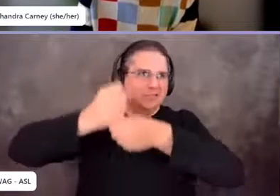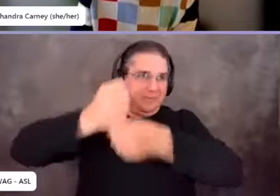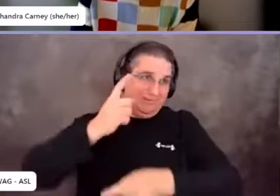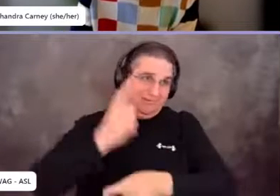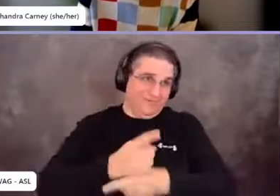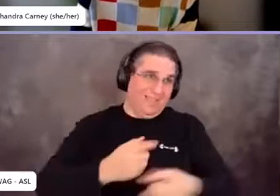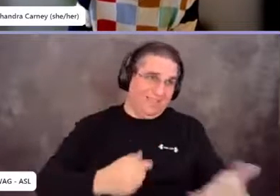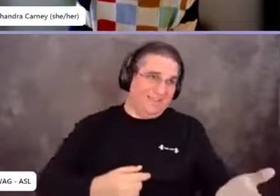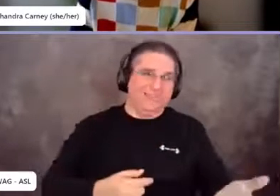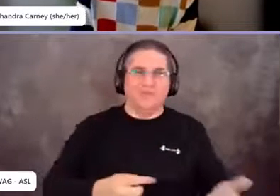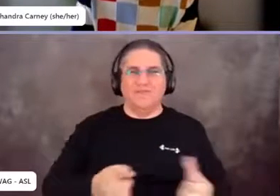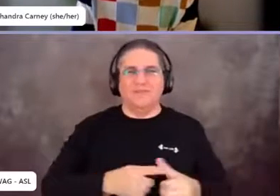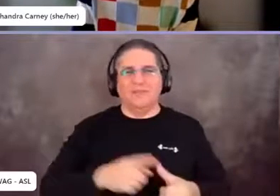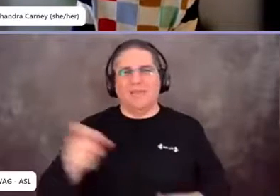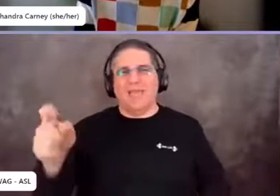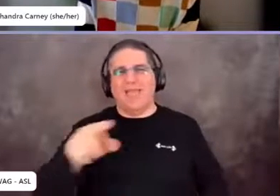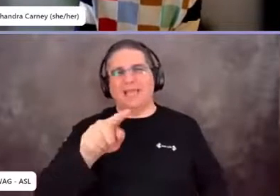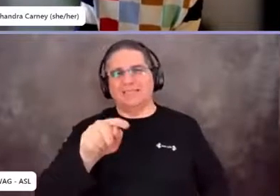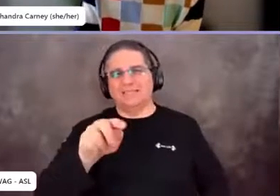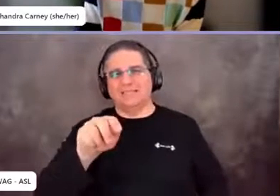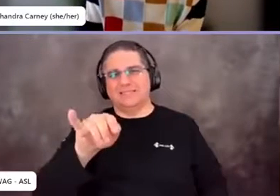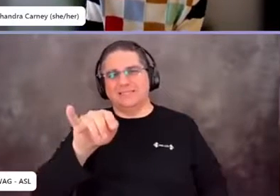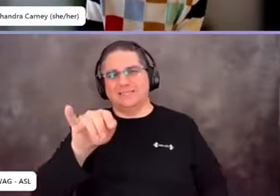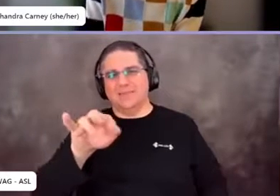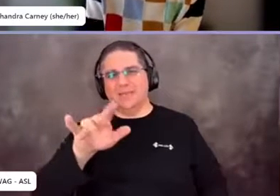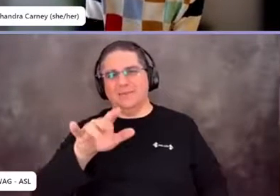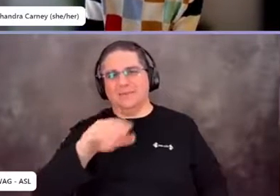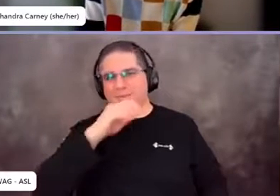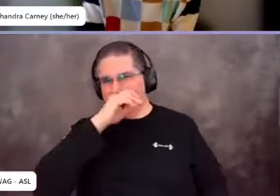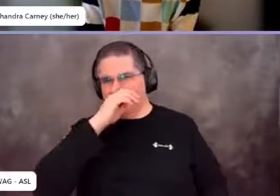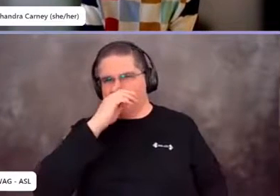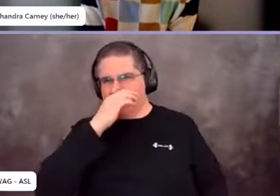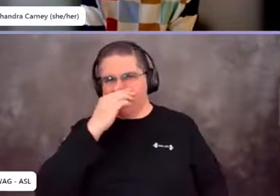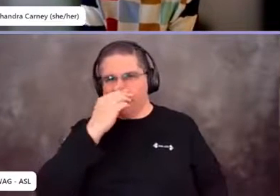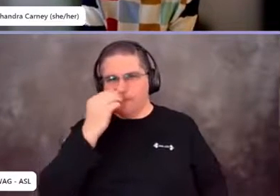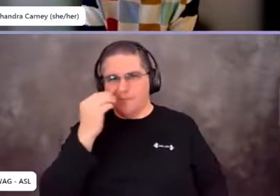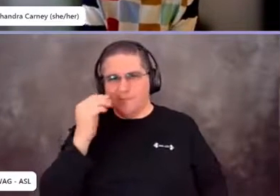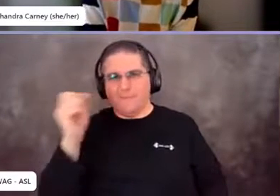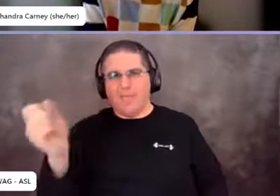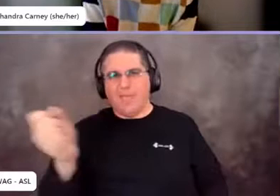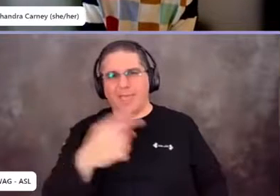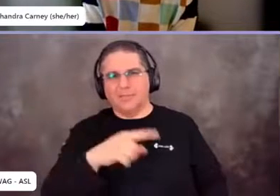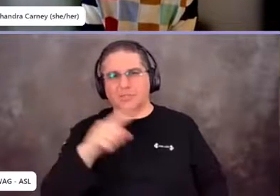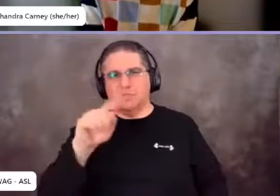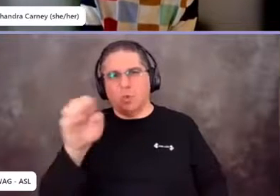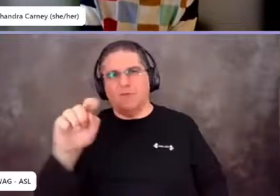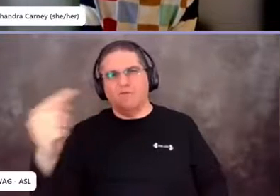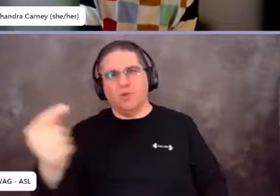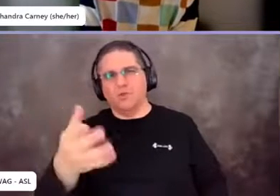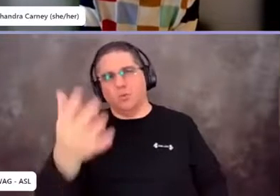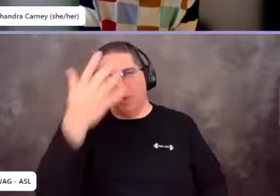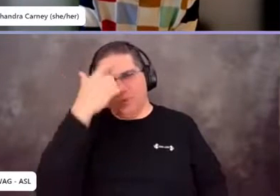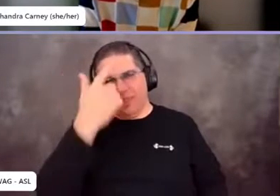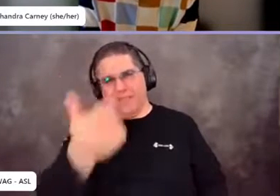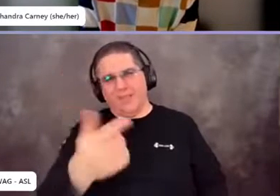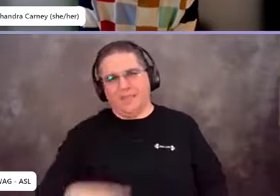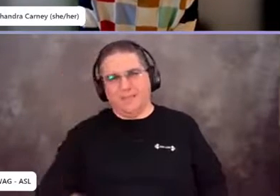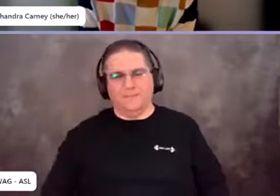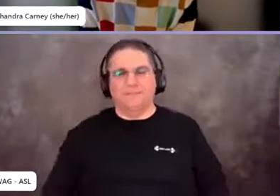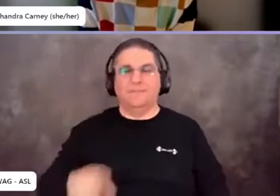So grassroots is a nice way of saying uprising. So I have to pass this one first to Zoe and start with that. Let's